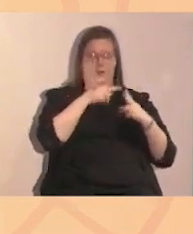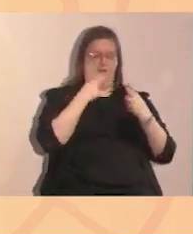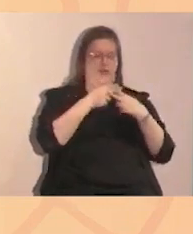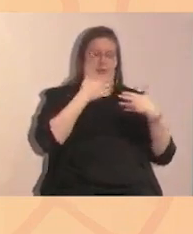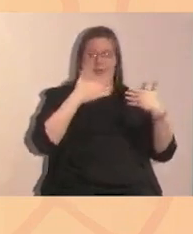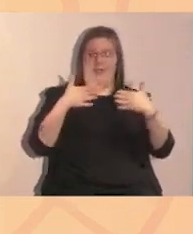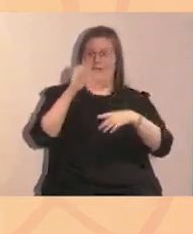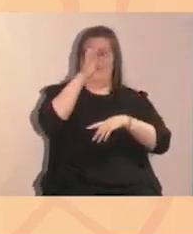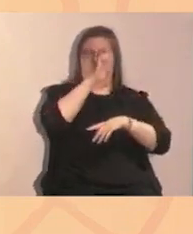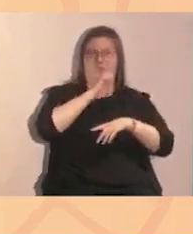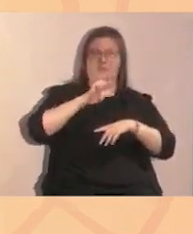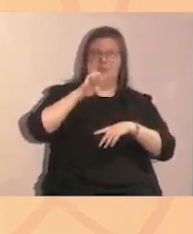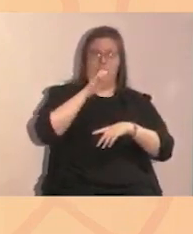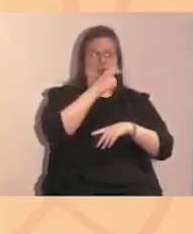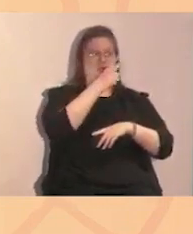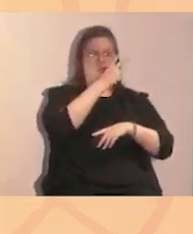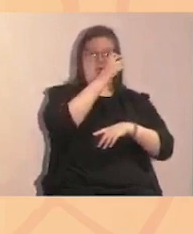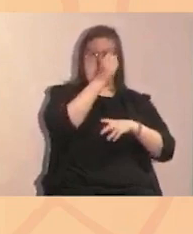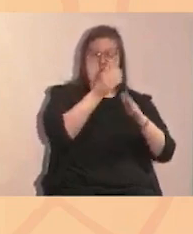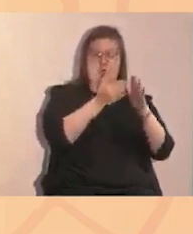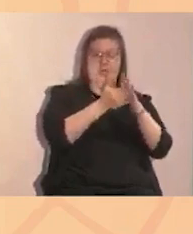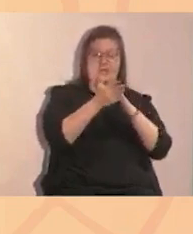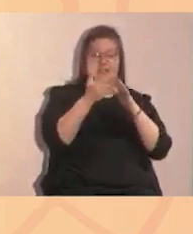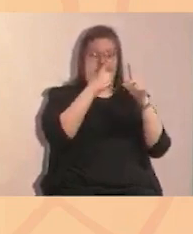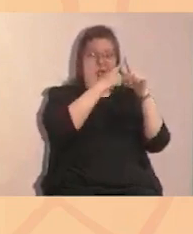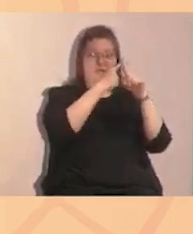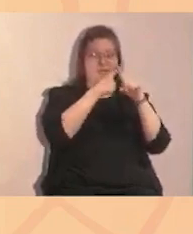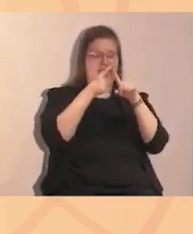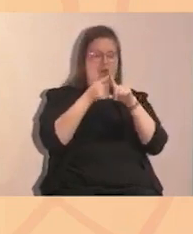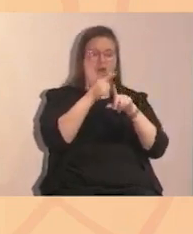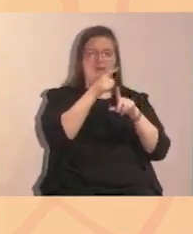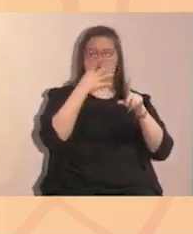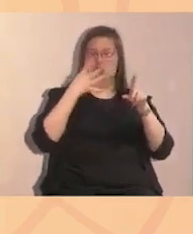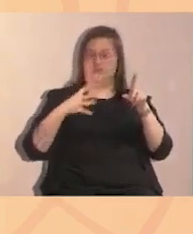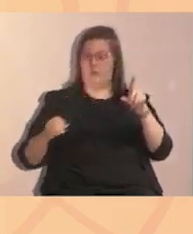They went from a two-degree day in Amsterdam to a 40-degree day in